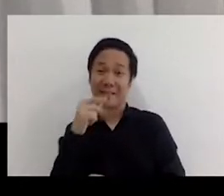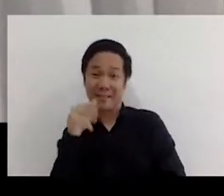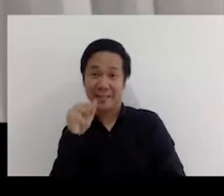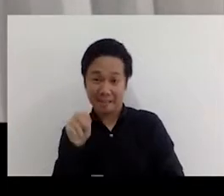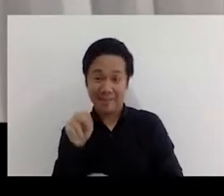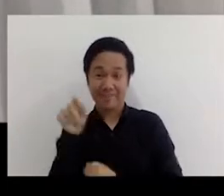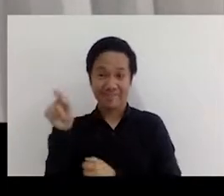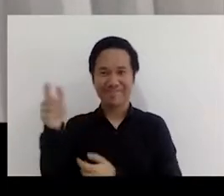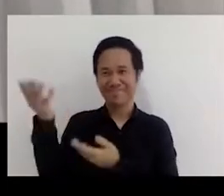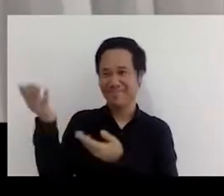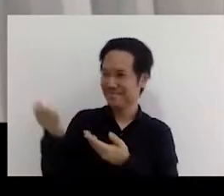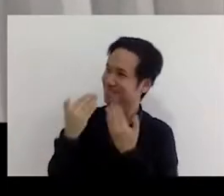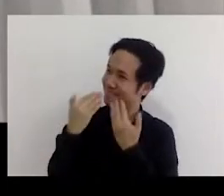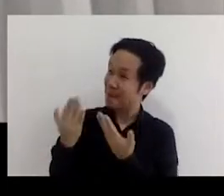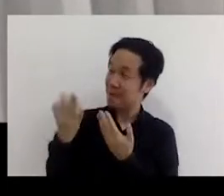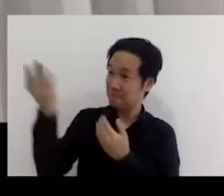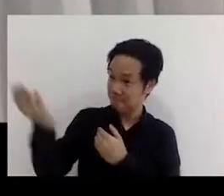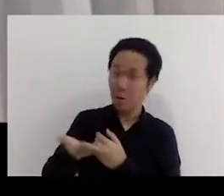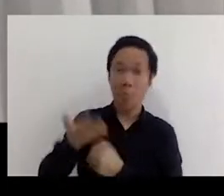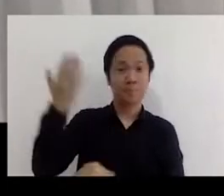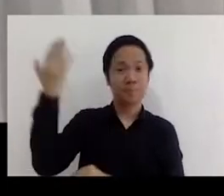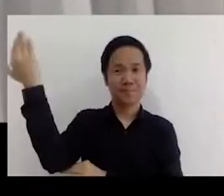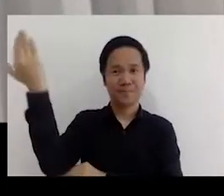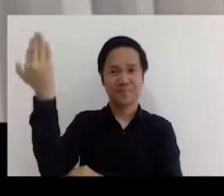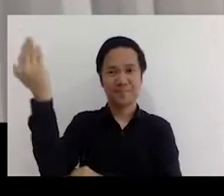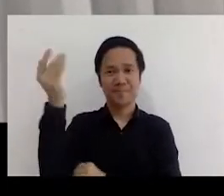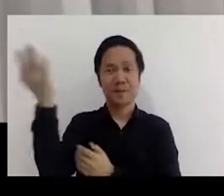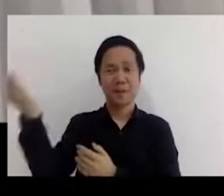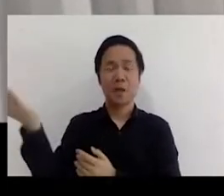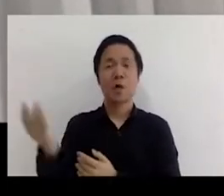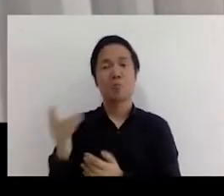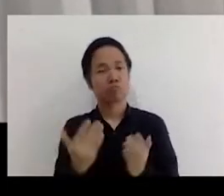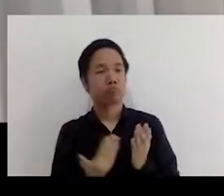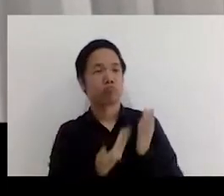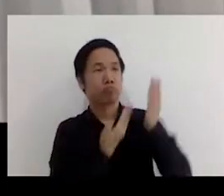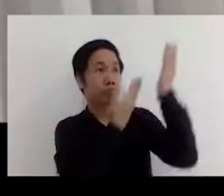to present the report to the Committee